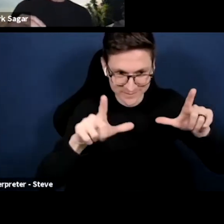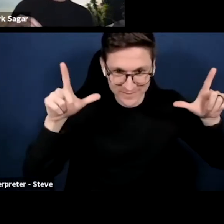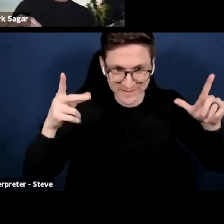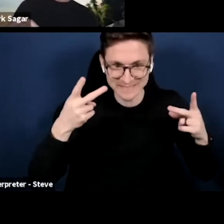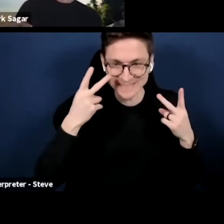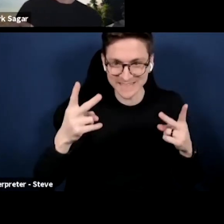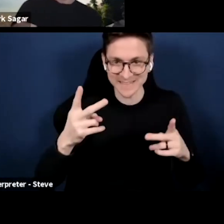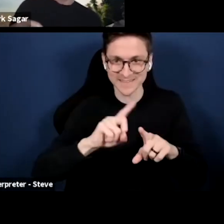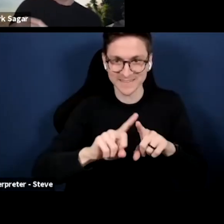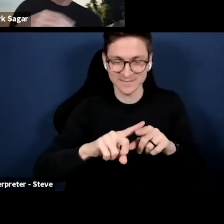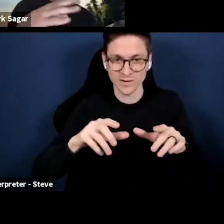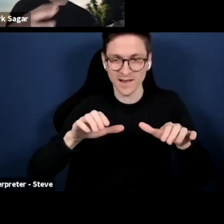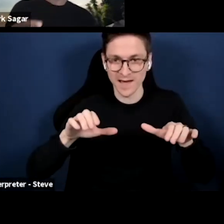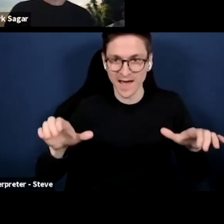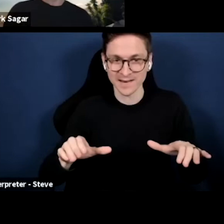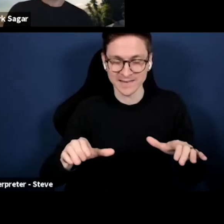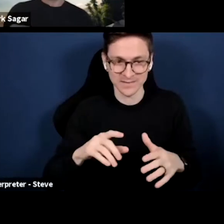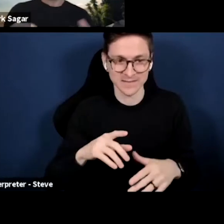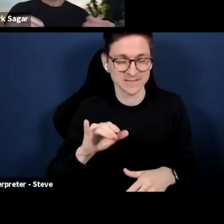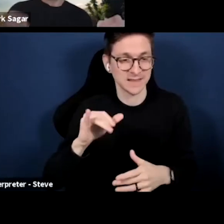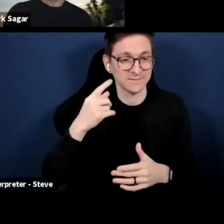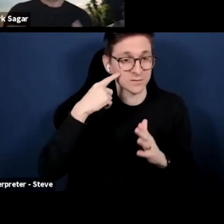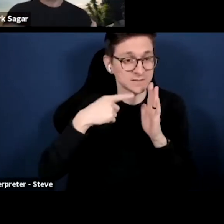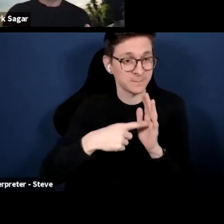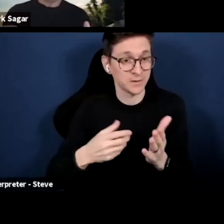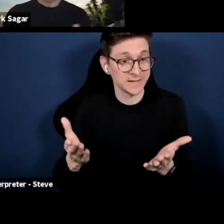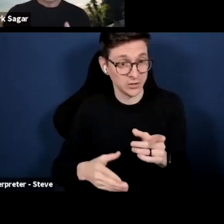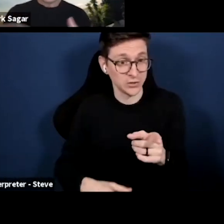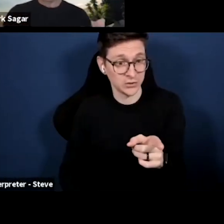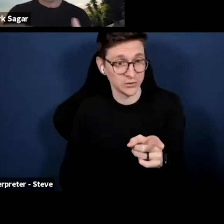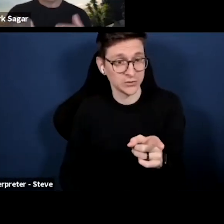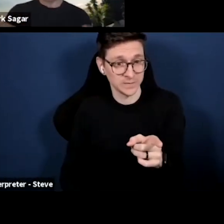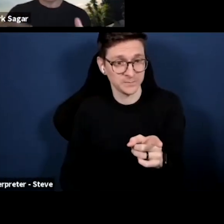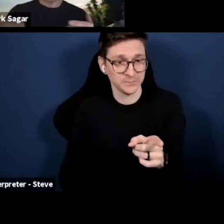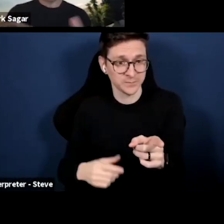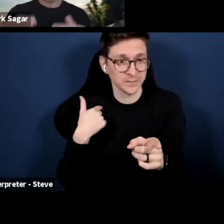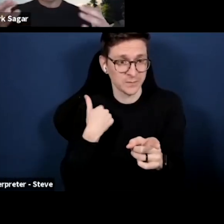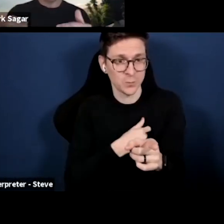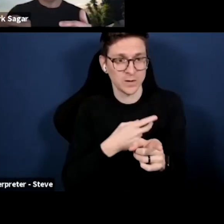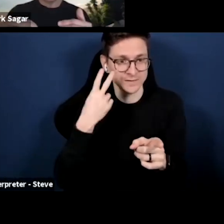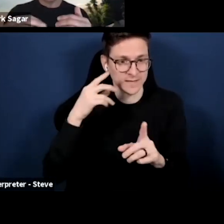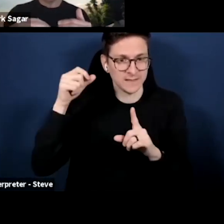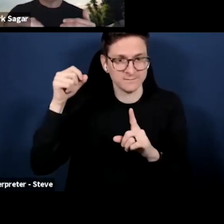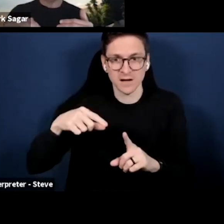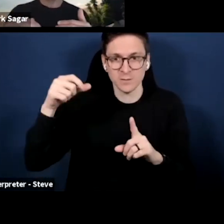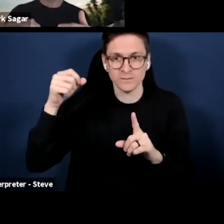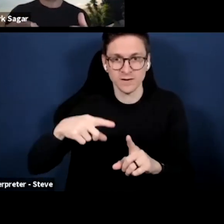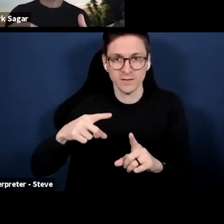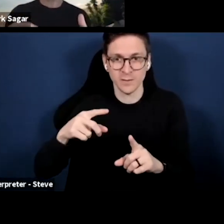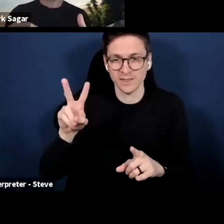so in this place we're seeing a sort of activity or firing rate of voltage type trace of